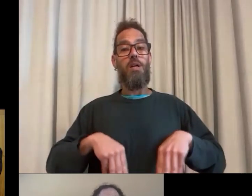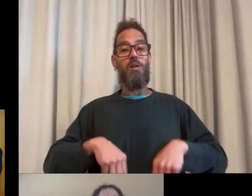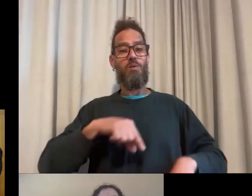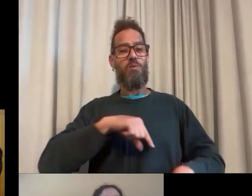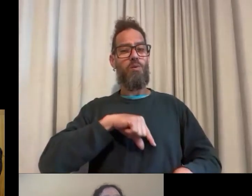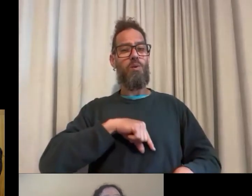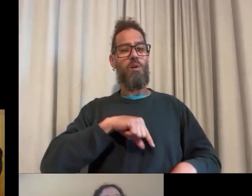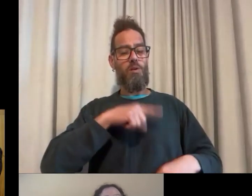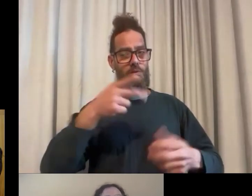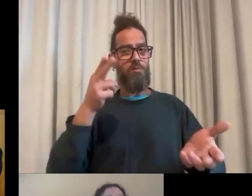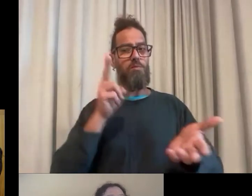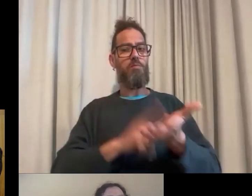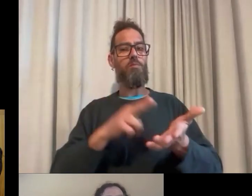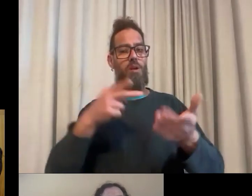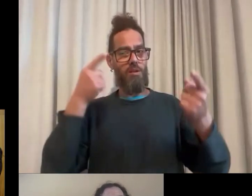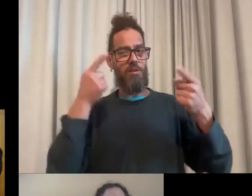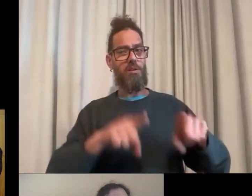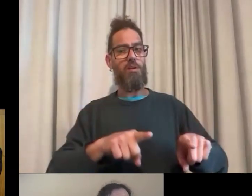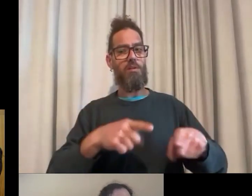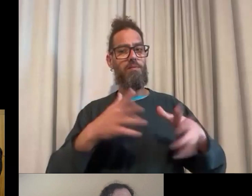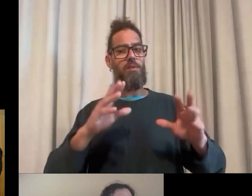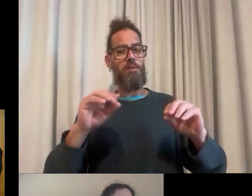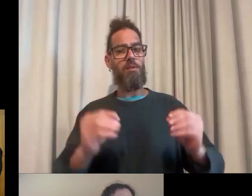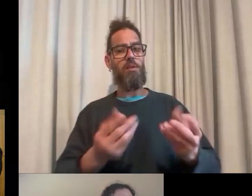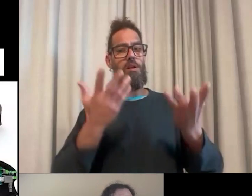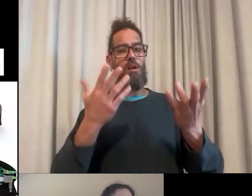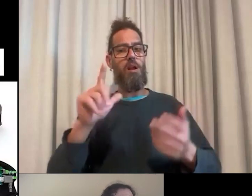made the Marrakesh Treaty a reality.